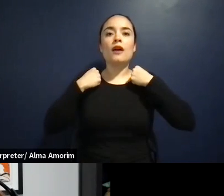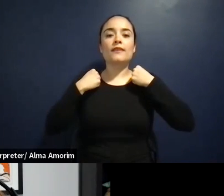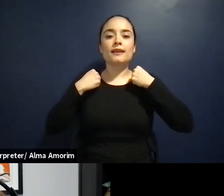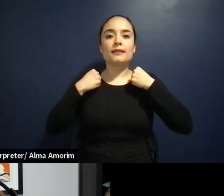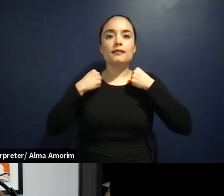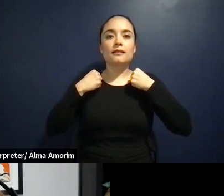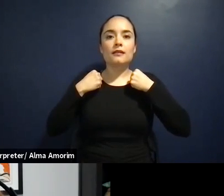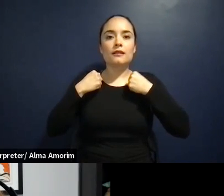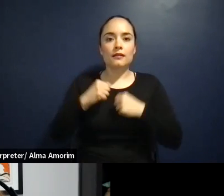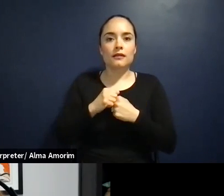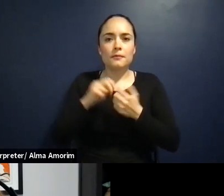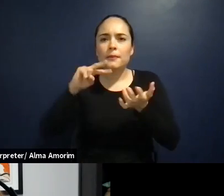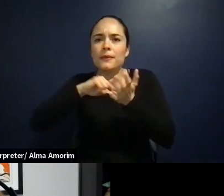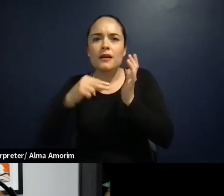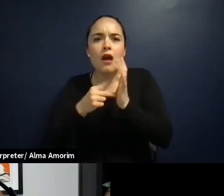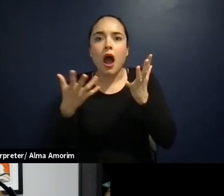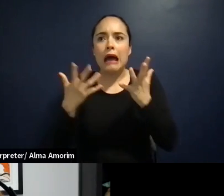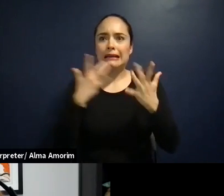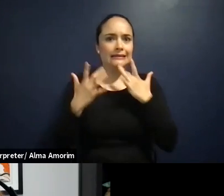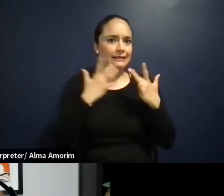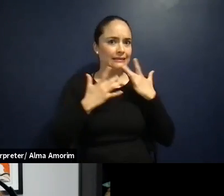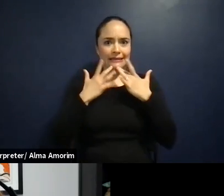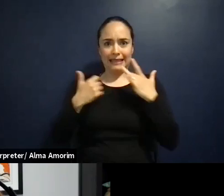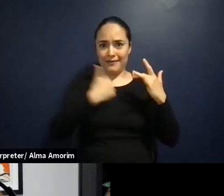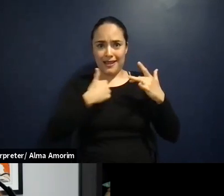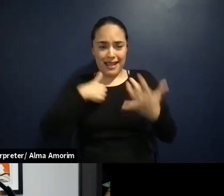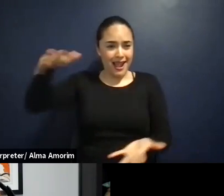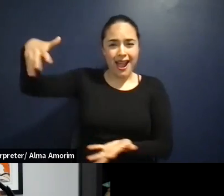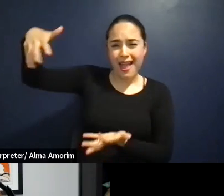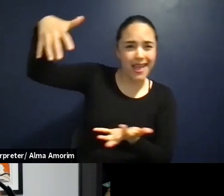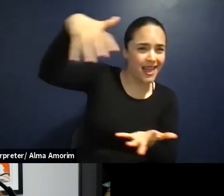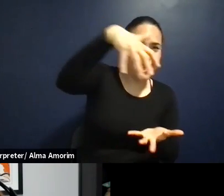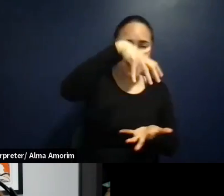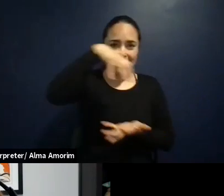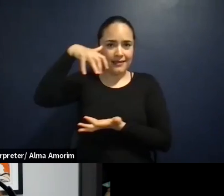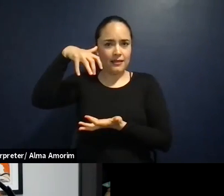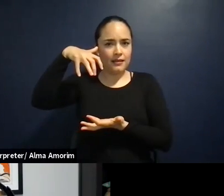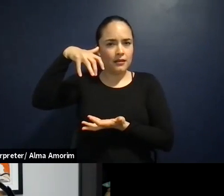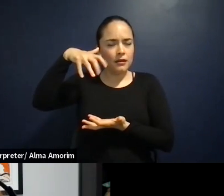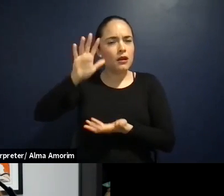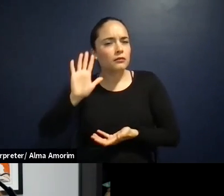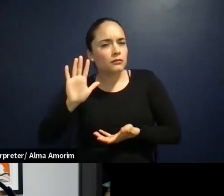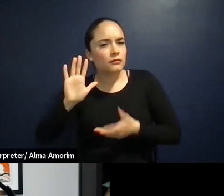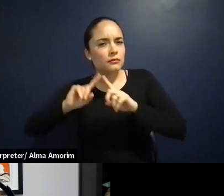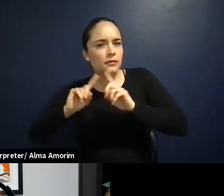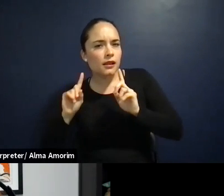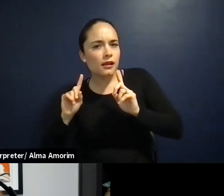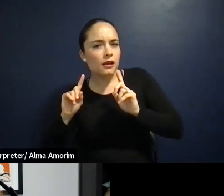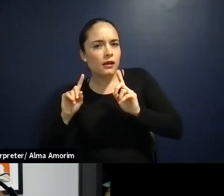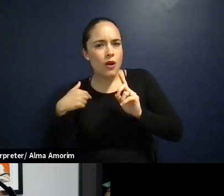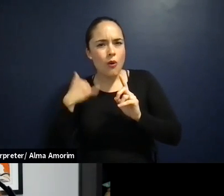it, I can only get obsidian if I am using a diamond pickaxe, and it takes forever to get, because it's